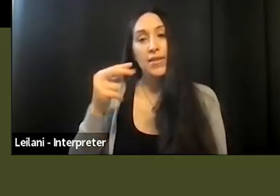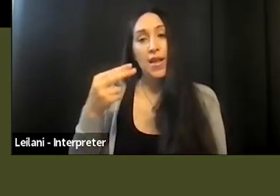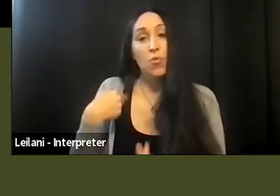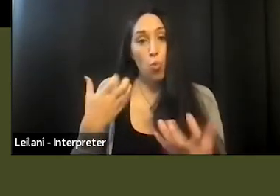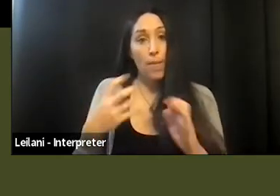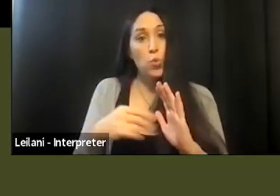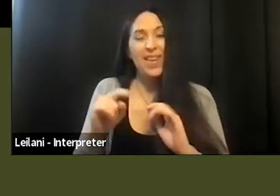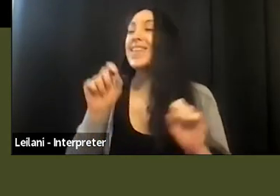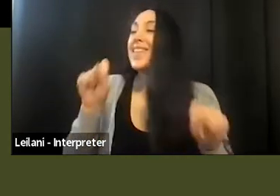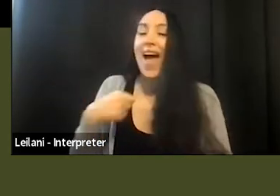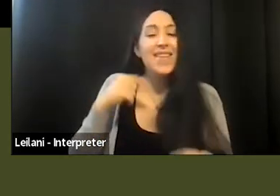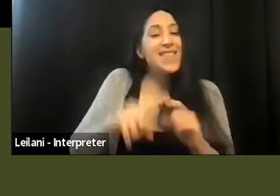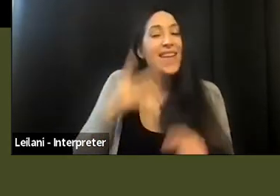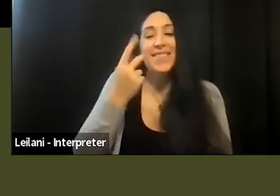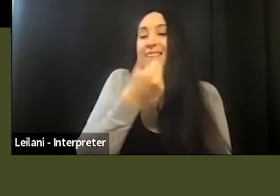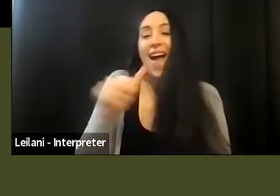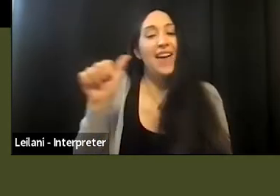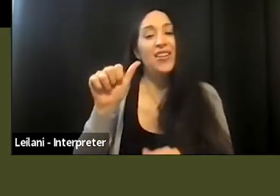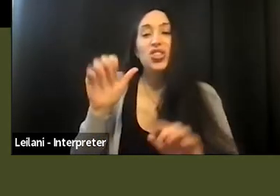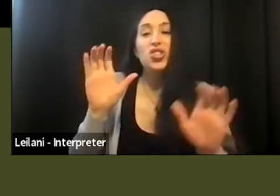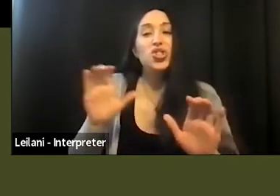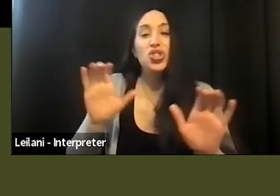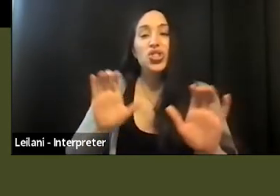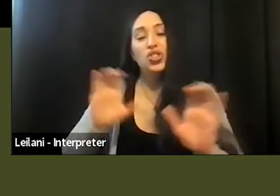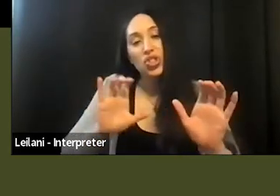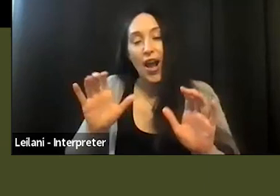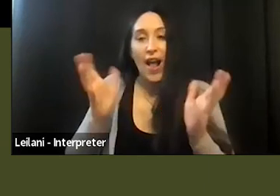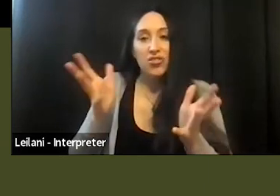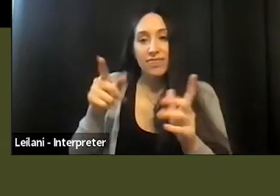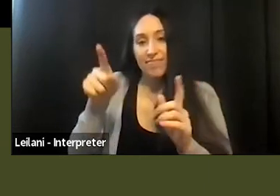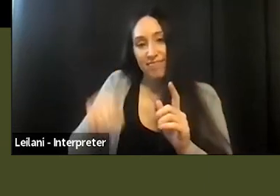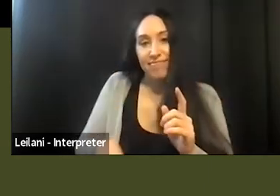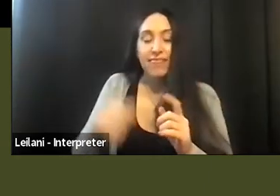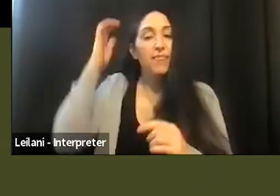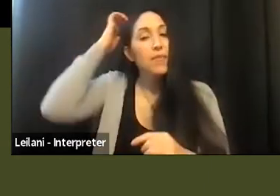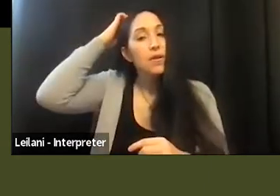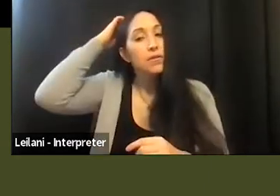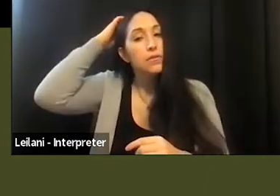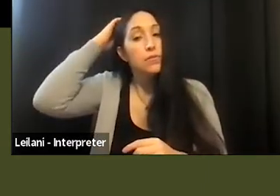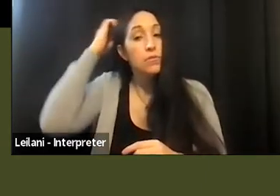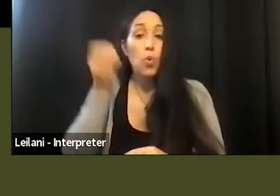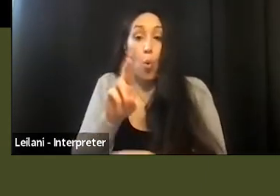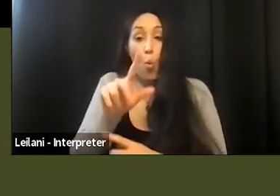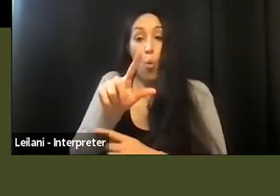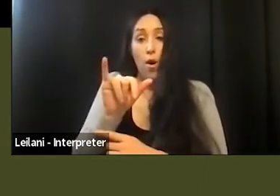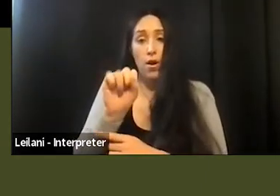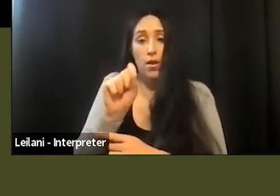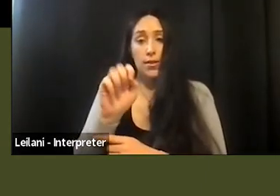[Debbie] Yes, I can't see any of the chat with my screen share. [Sharon] Or Lisa, do you wanna read it and ask it?